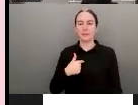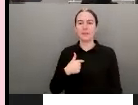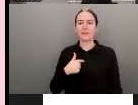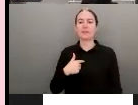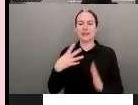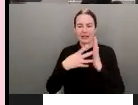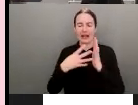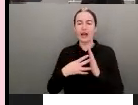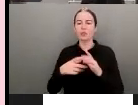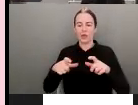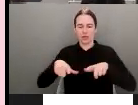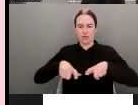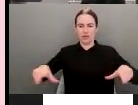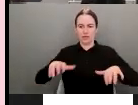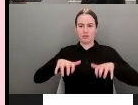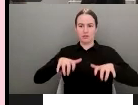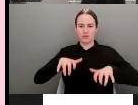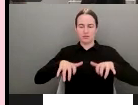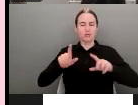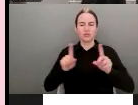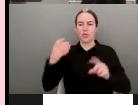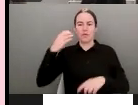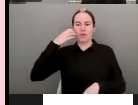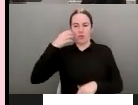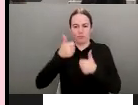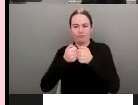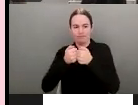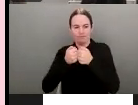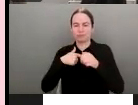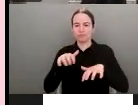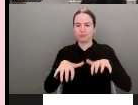you said, with keyboard, and maybe a Screen reader.